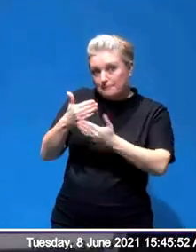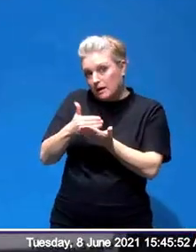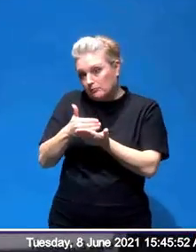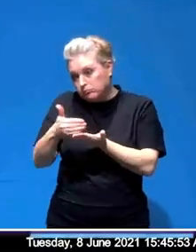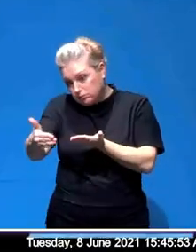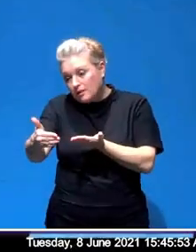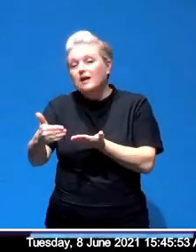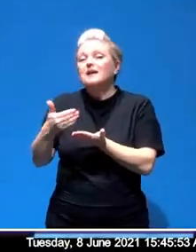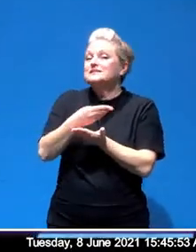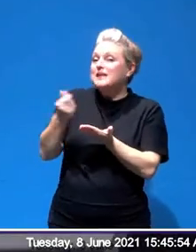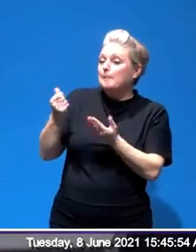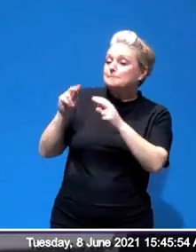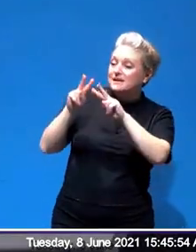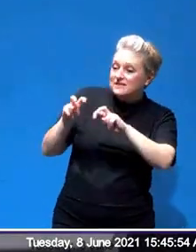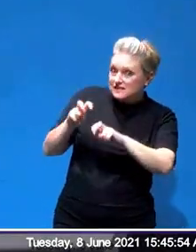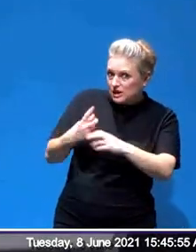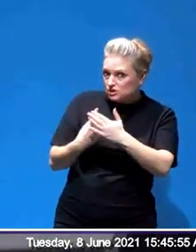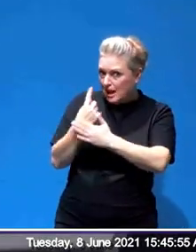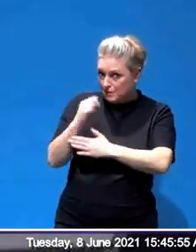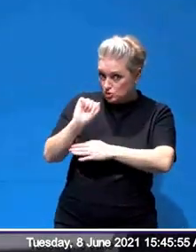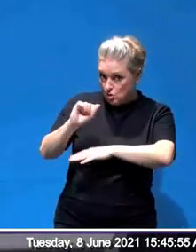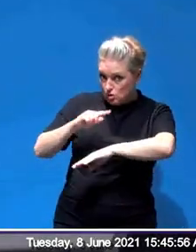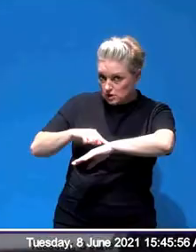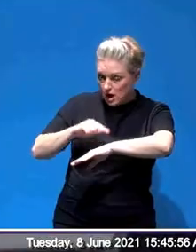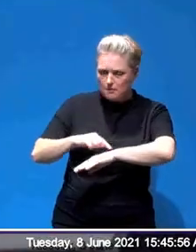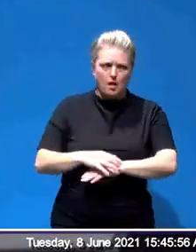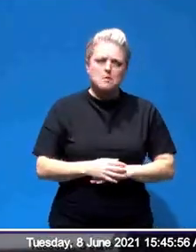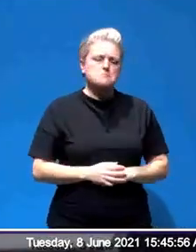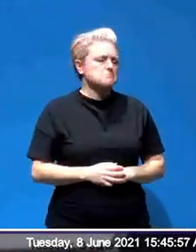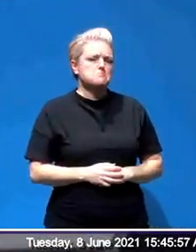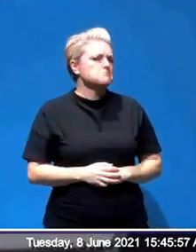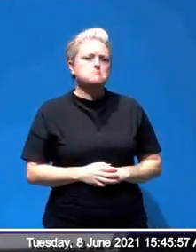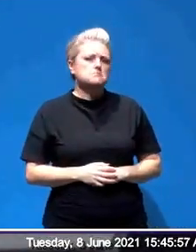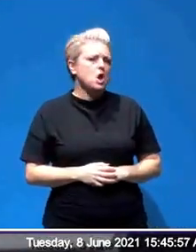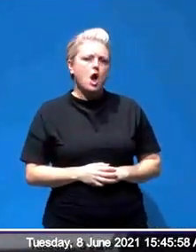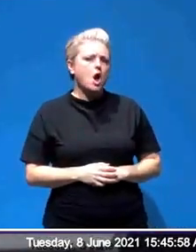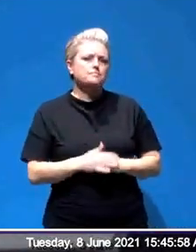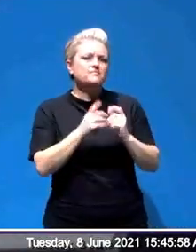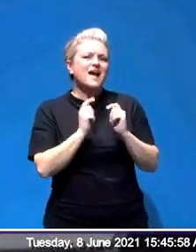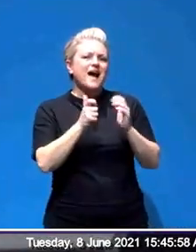So I was the Director with the following-on of the Ombudsman's recent report.